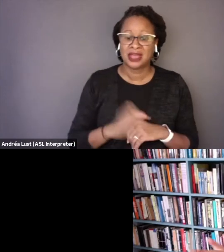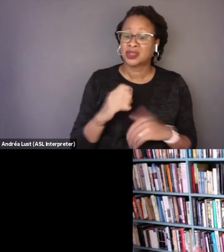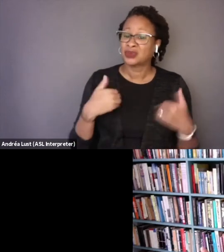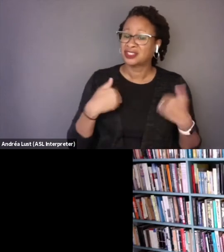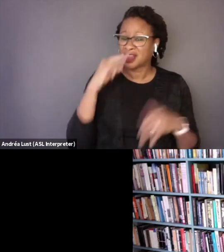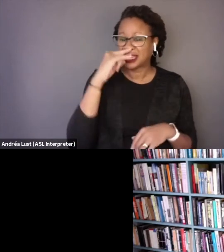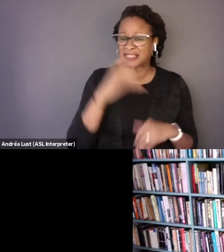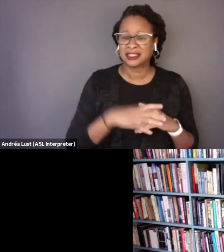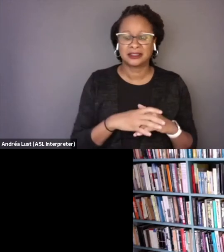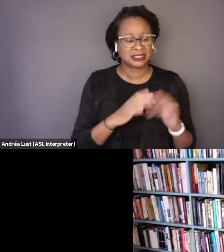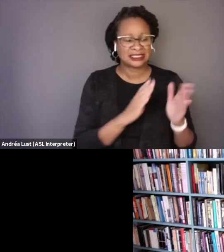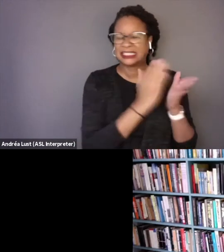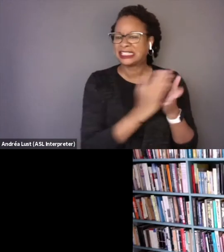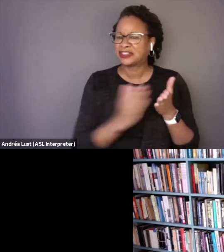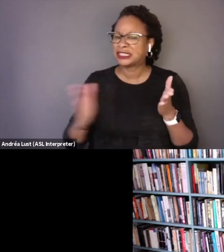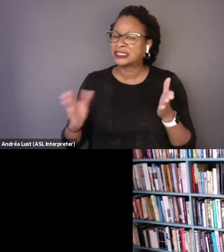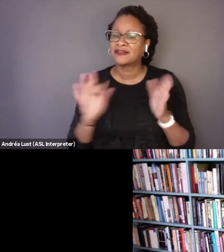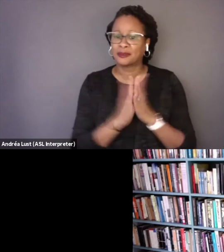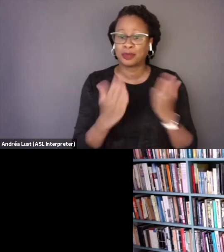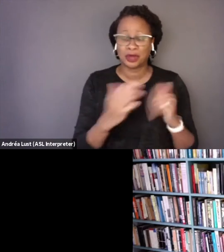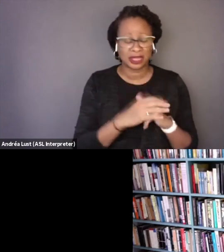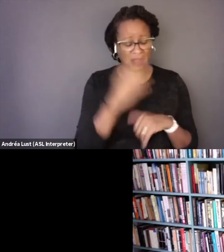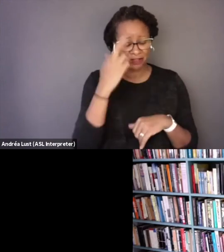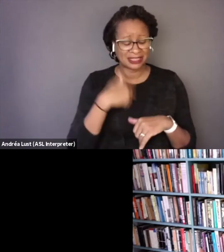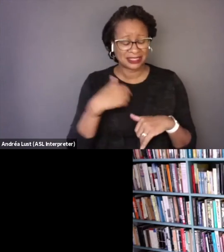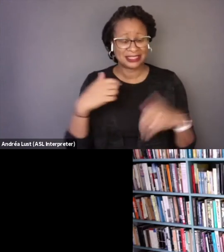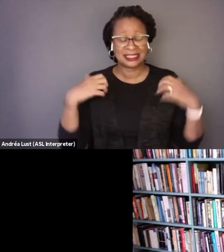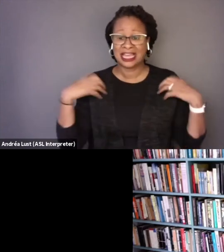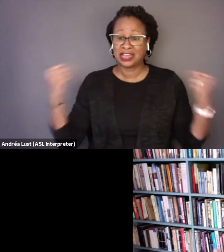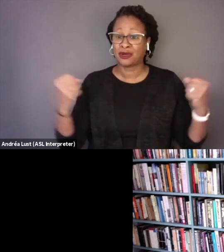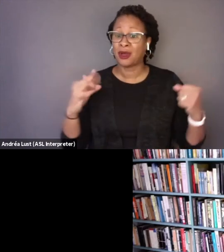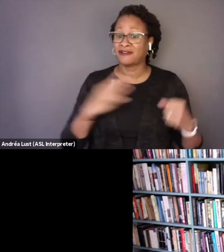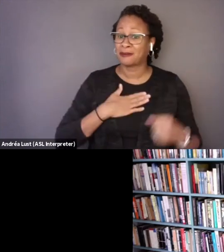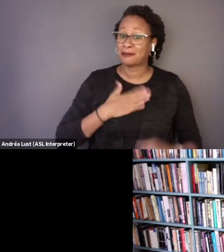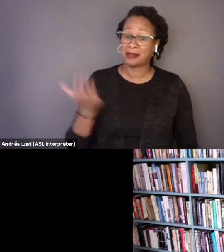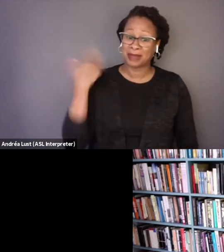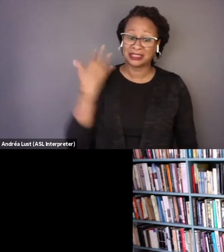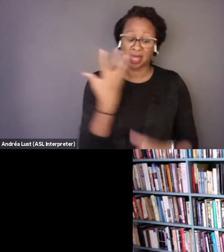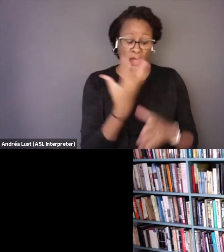And it occurred to me that this hero of my past was being lost to a new generation.